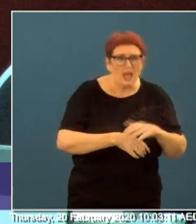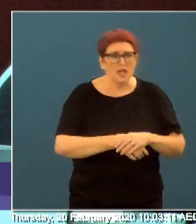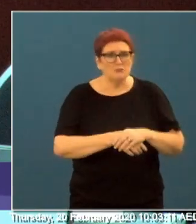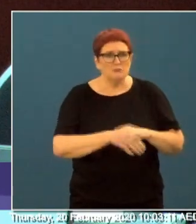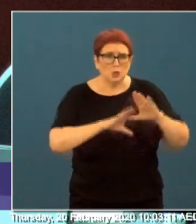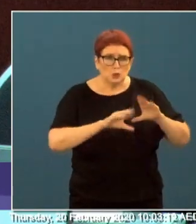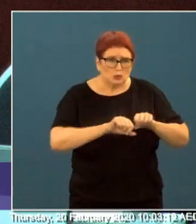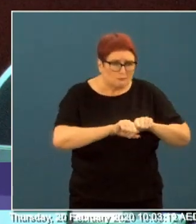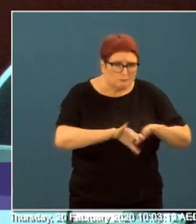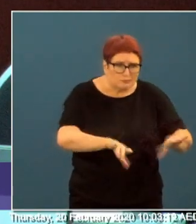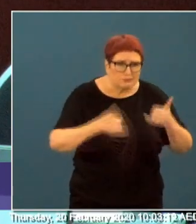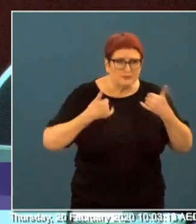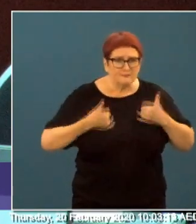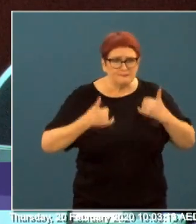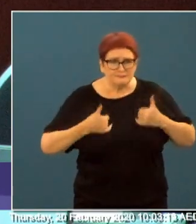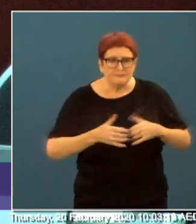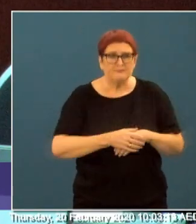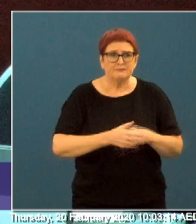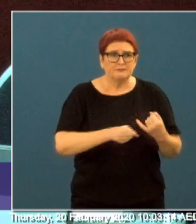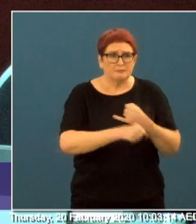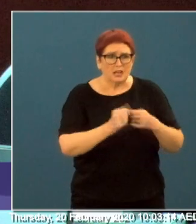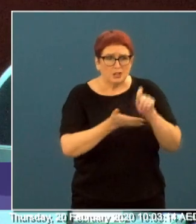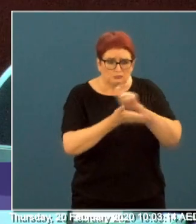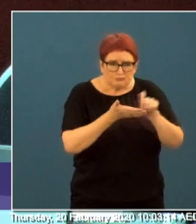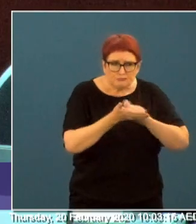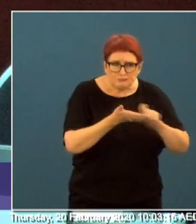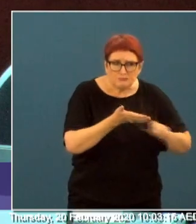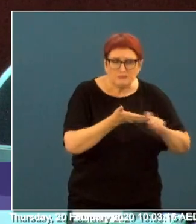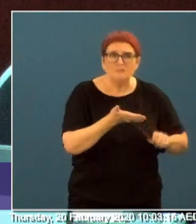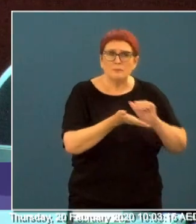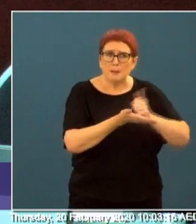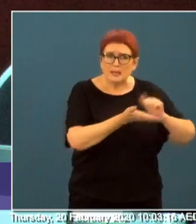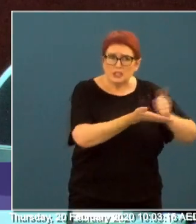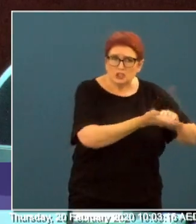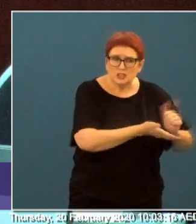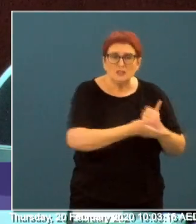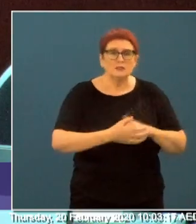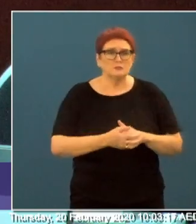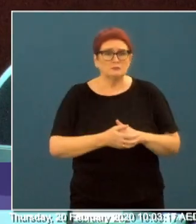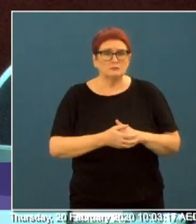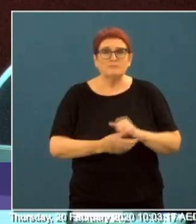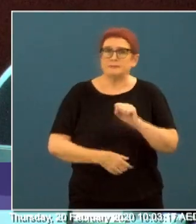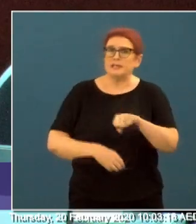medical journalism and, of course, your area of expertise — clinical expertise, as well? Yes.